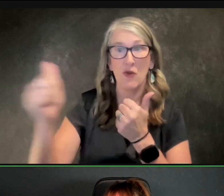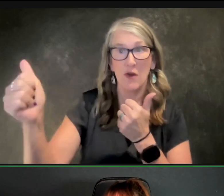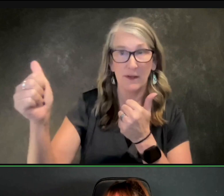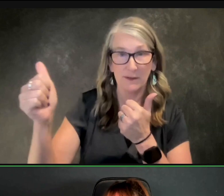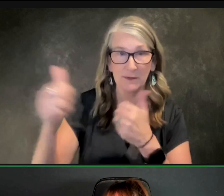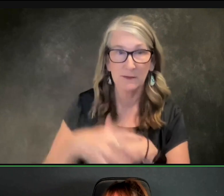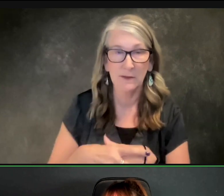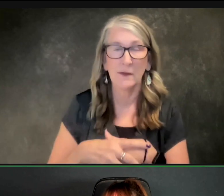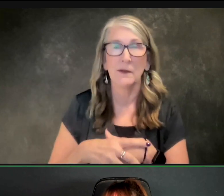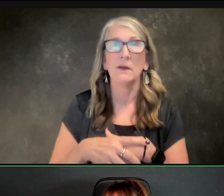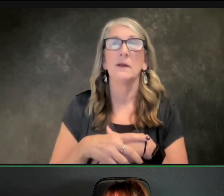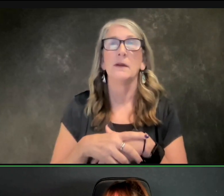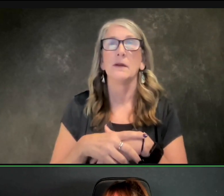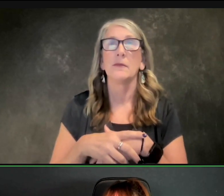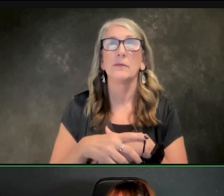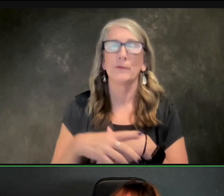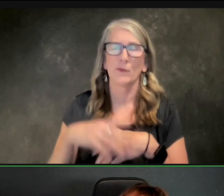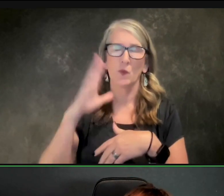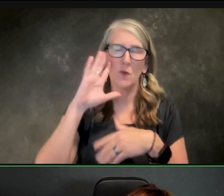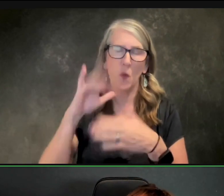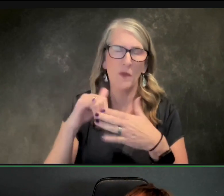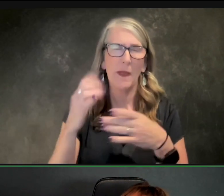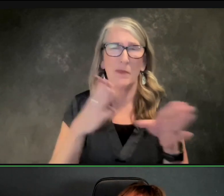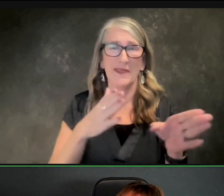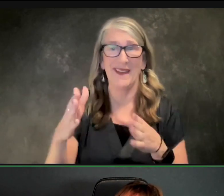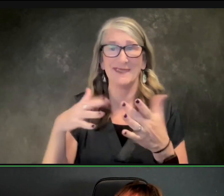I'm really excited to share a little bit about study abroad.